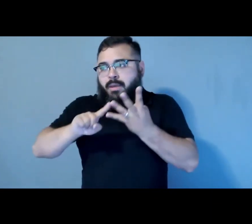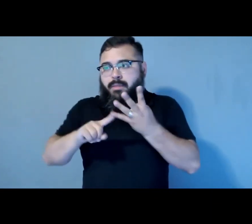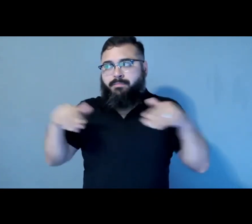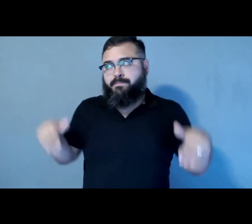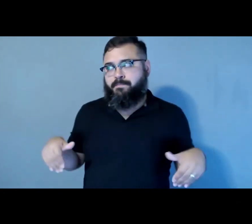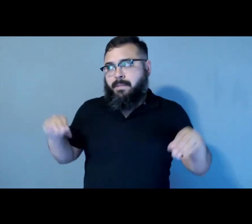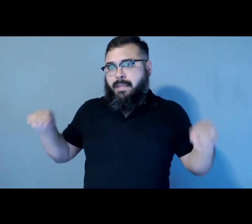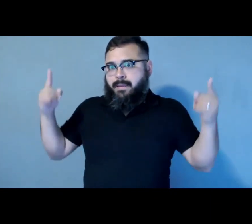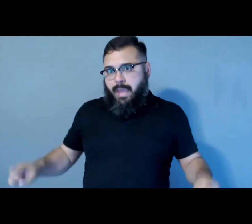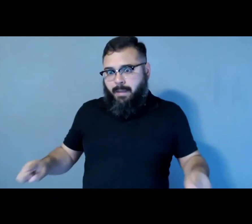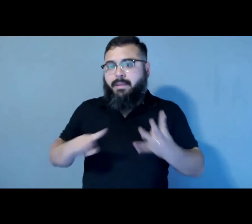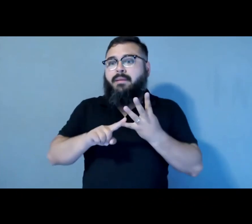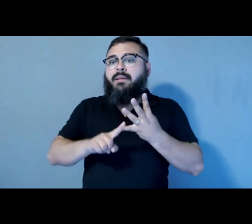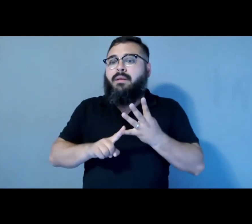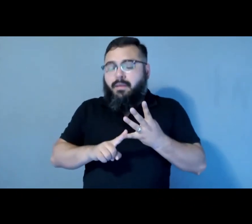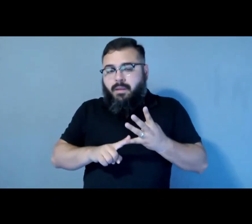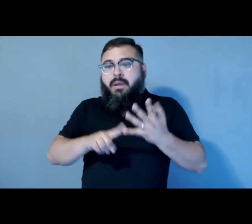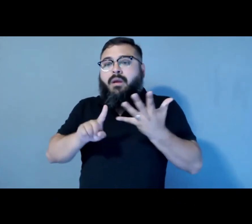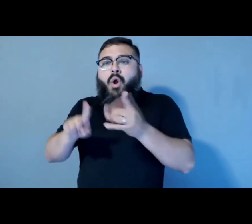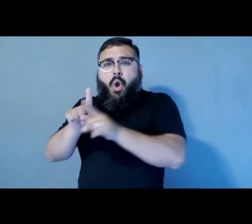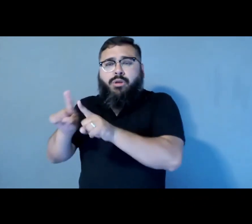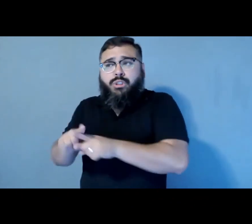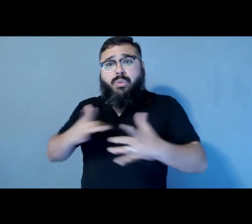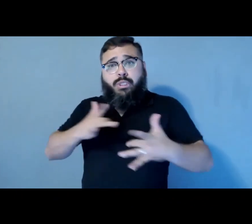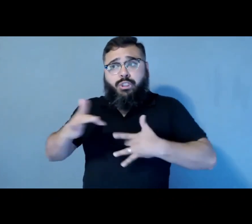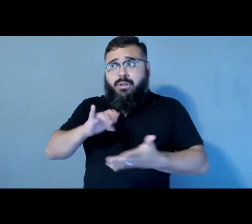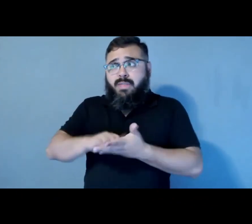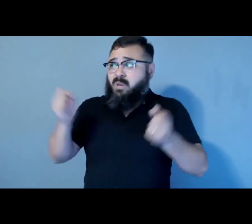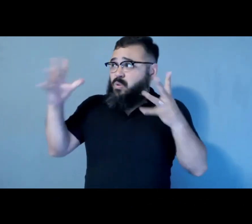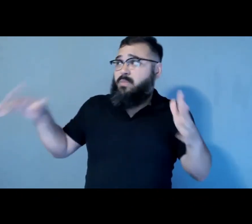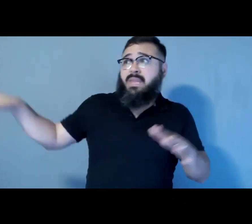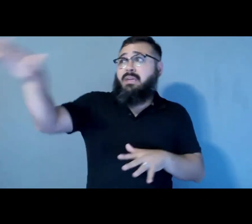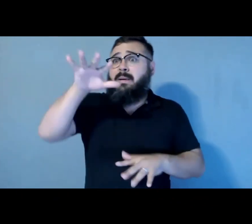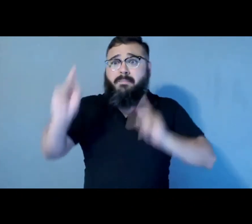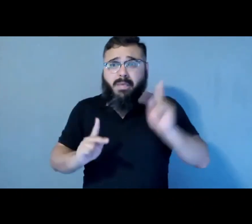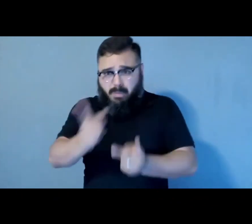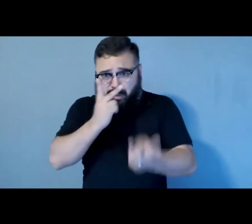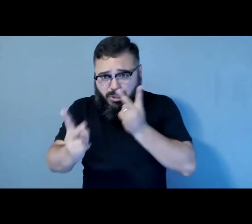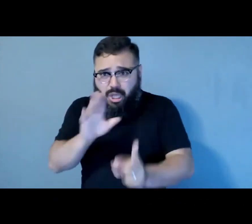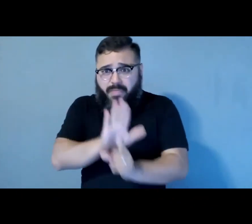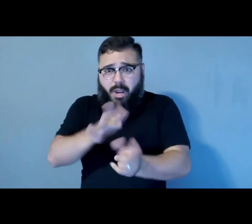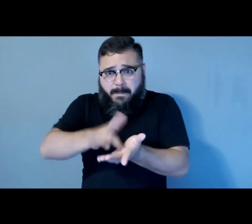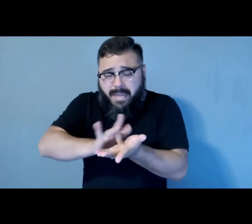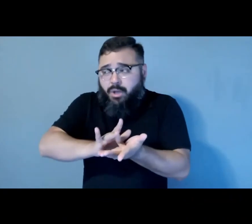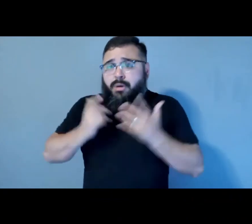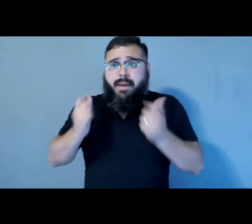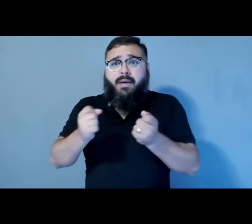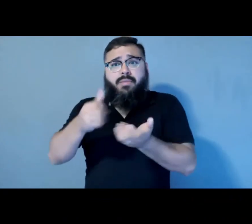and also a concern that too many people saw the medical records and health records during this process.